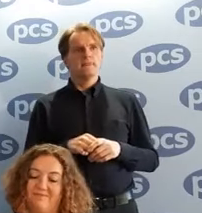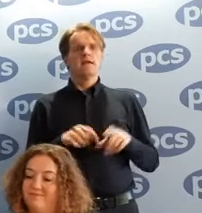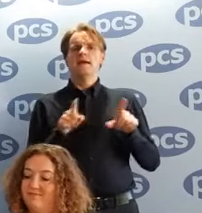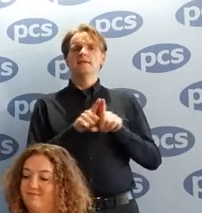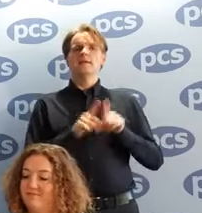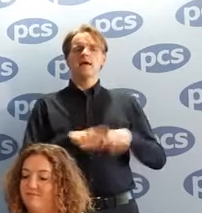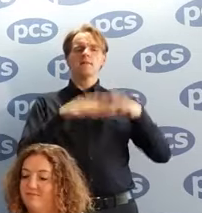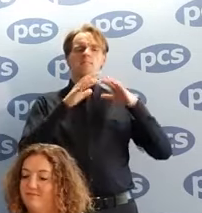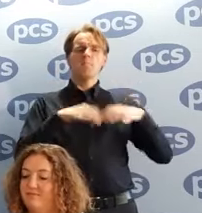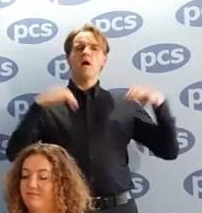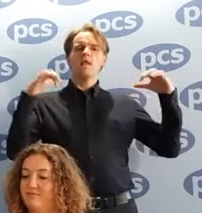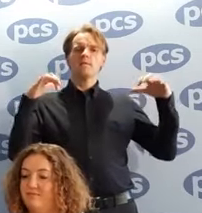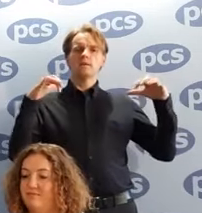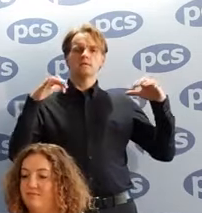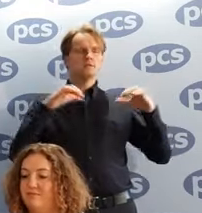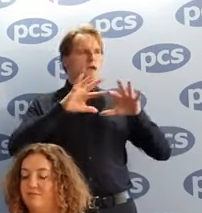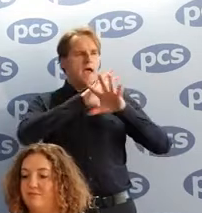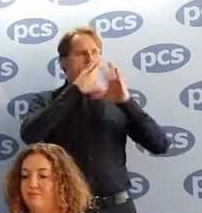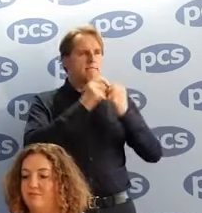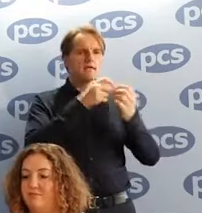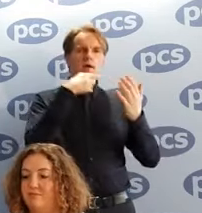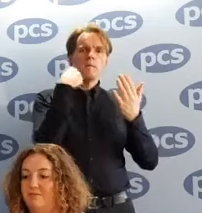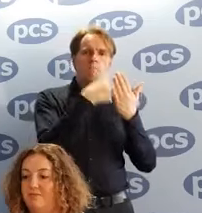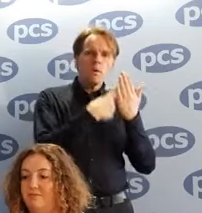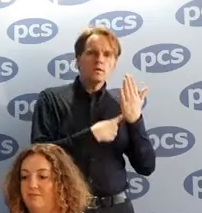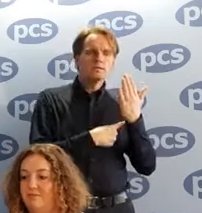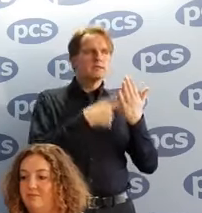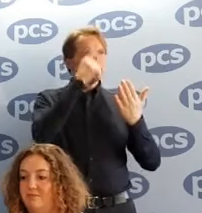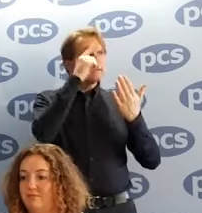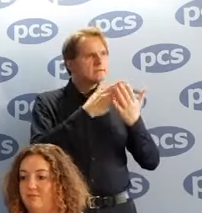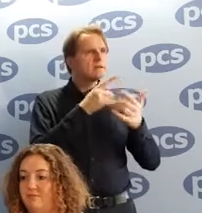of our union it's where our policies are decided democratically over the